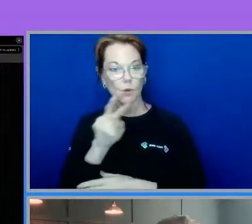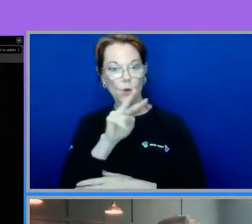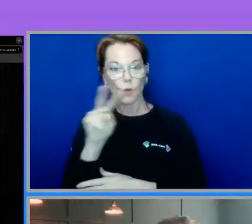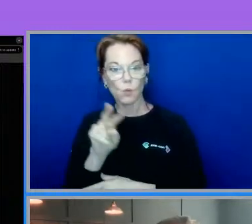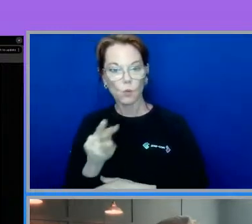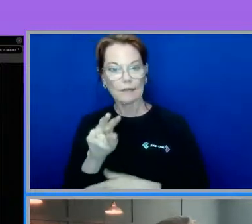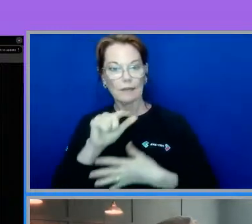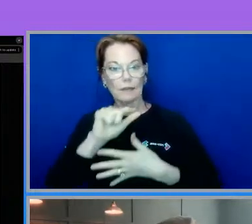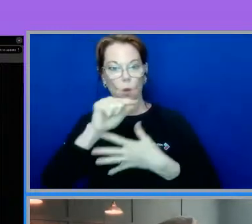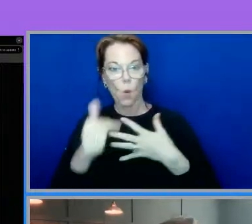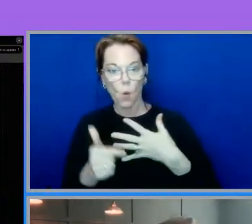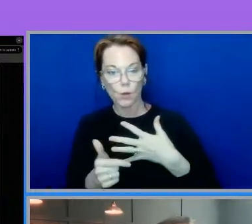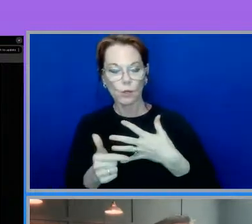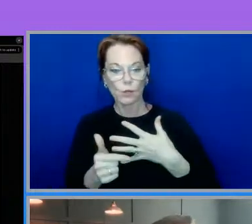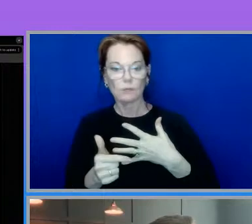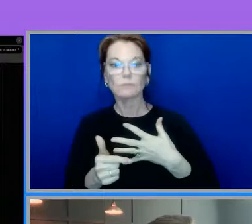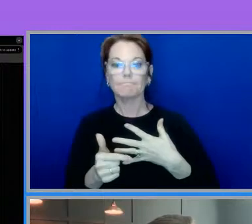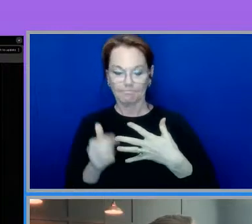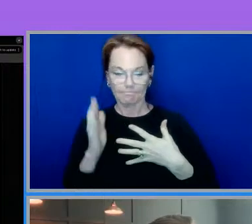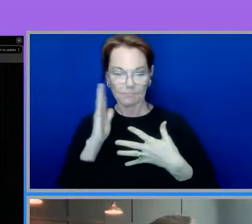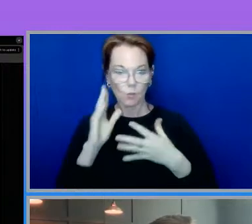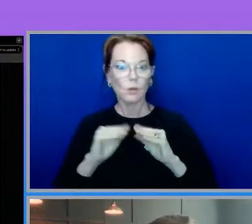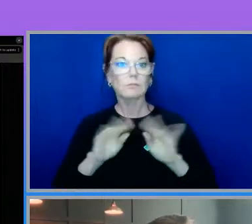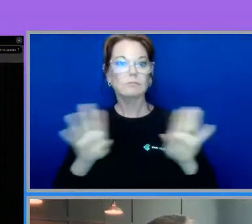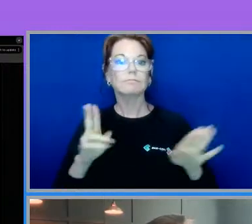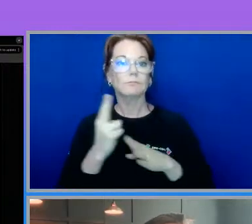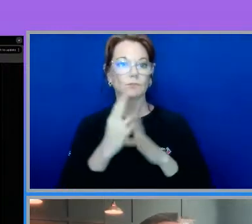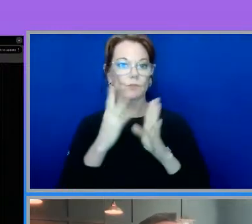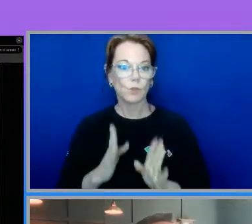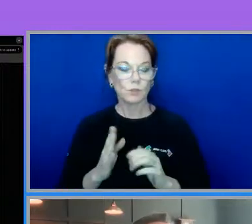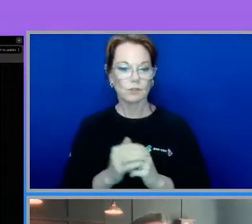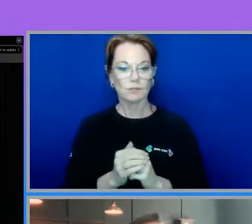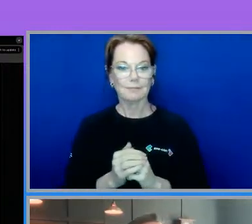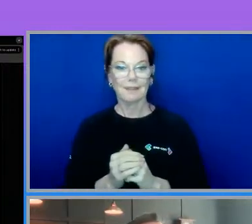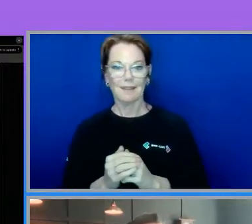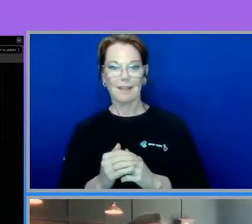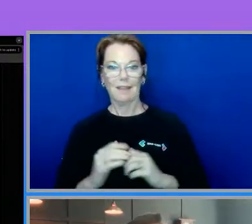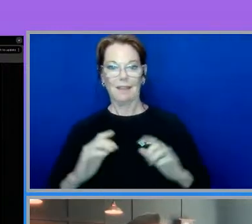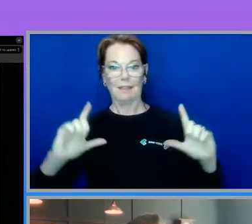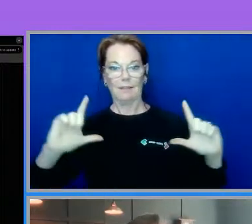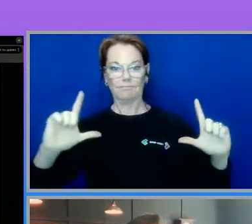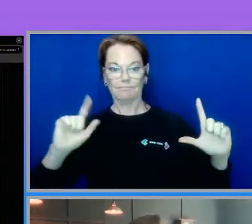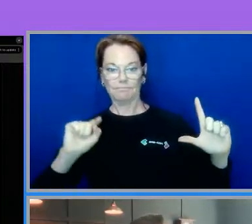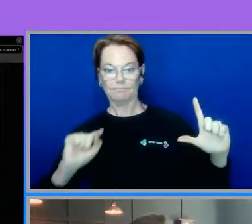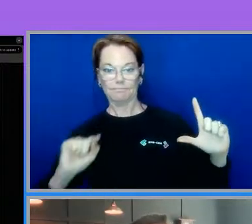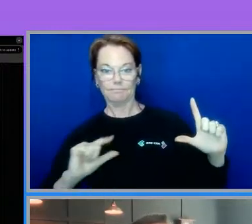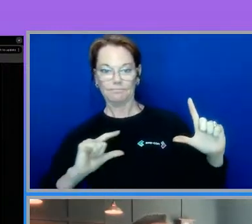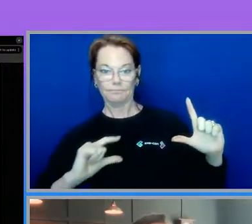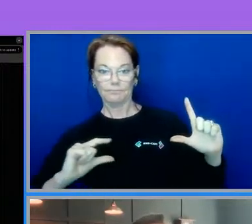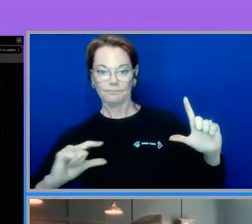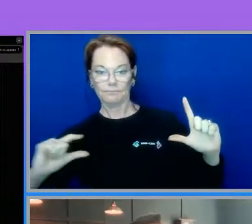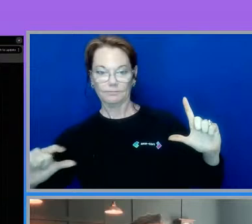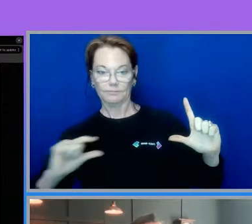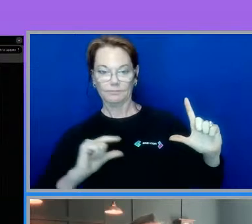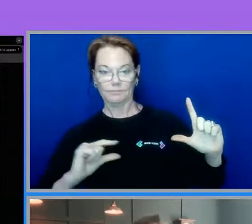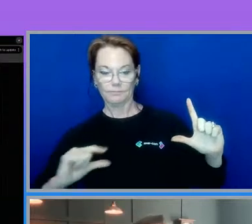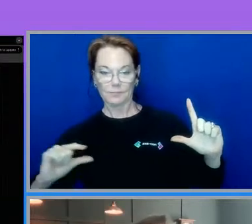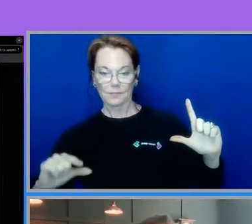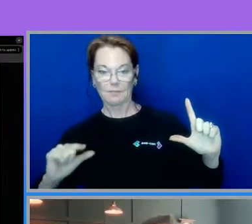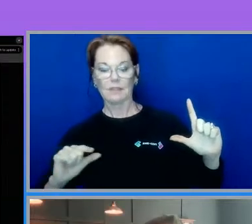screen reader users. And then we get down to the testimonial section. So it kind of follows pretty cleanly that idea of top